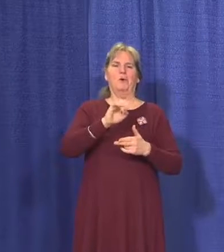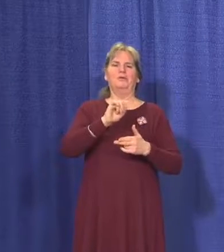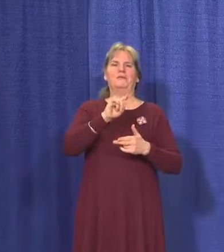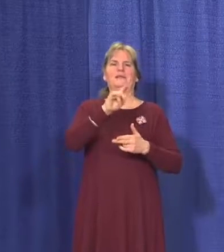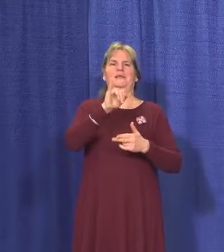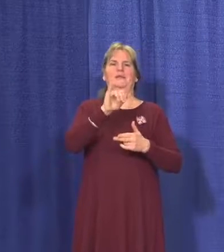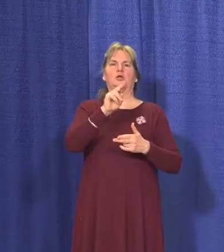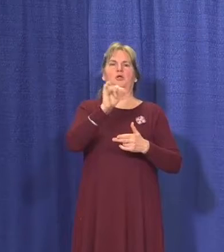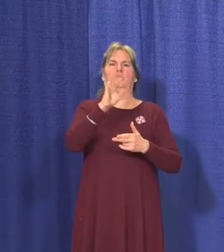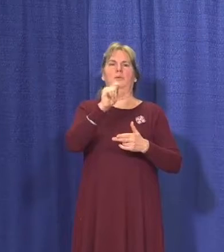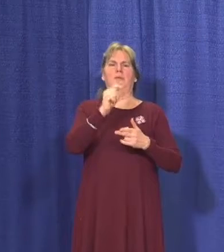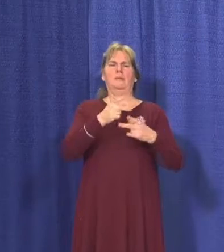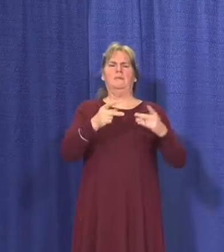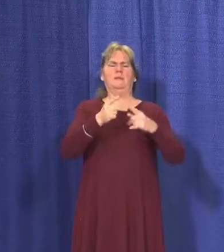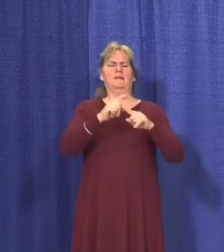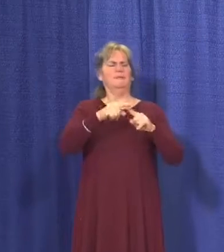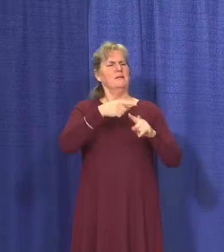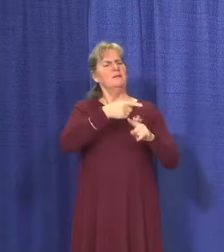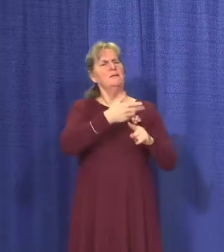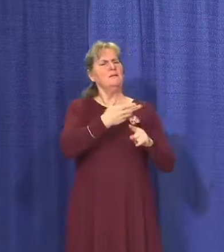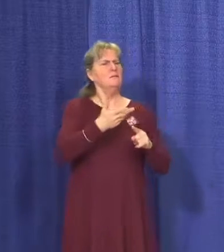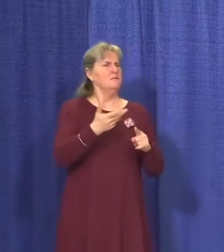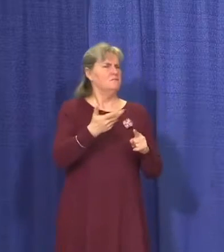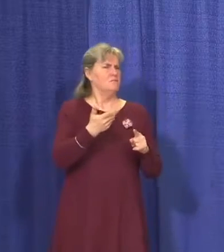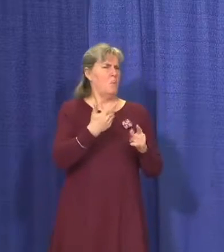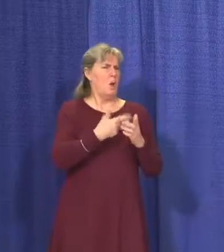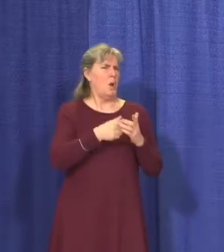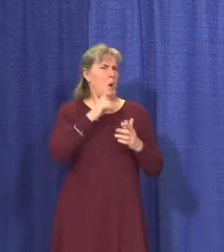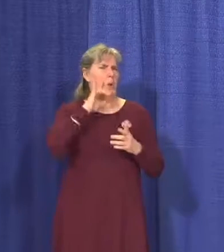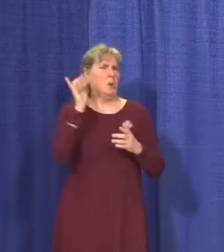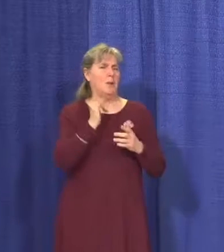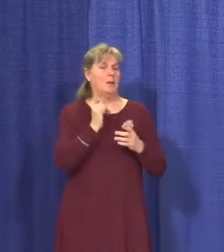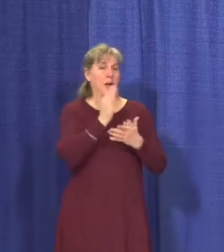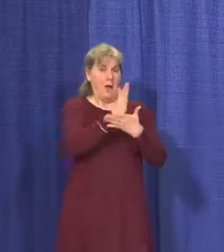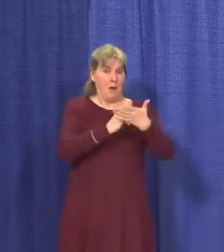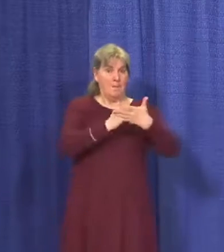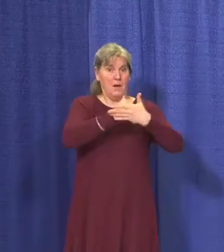multiunit housing development, but are we looking at apartment